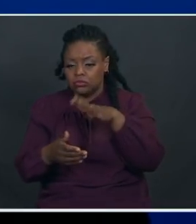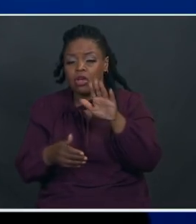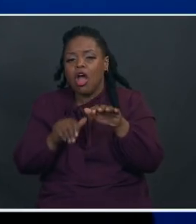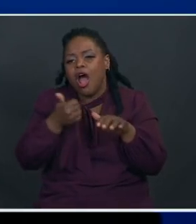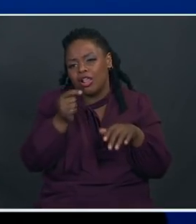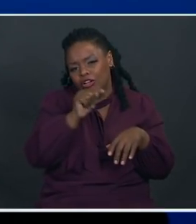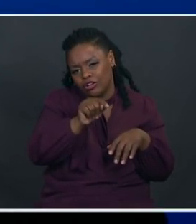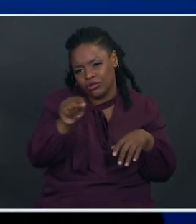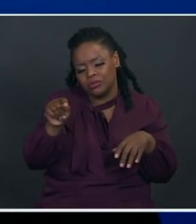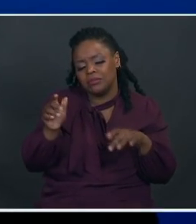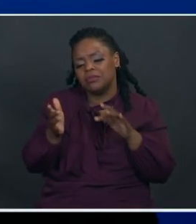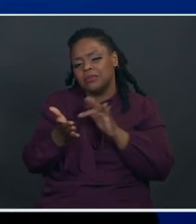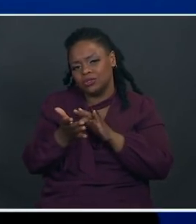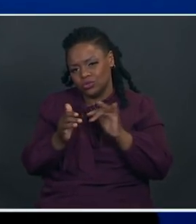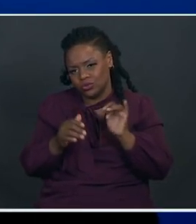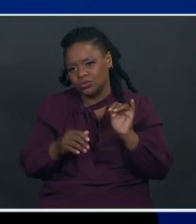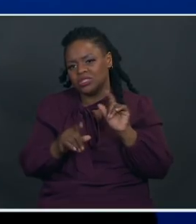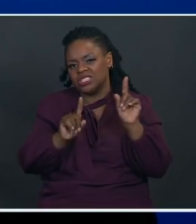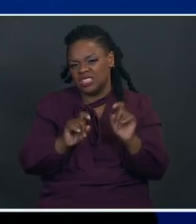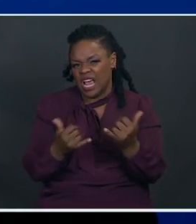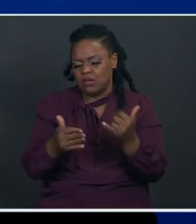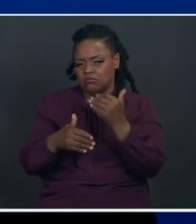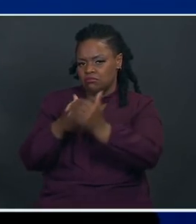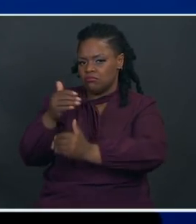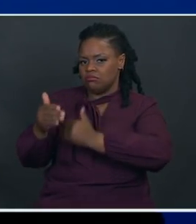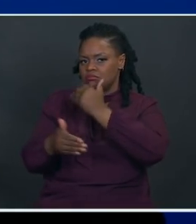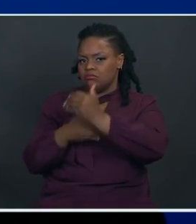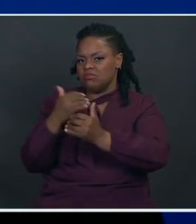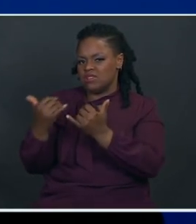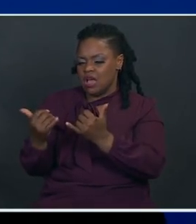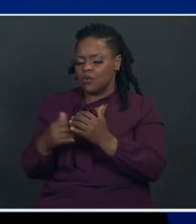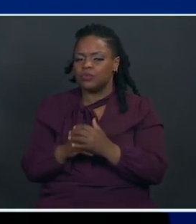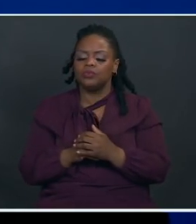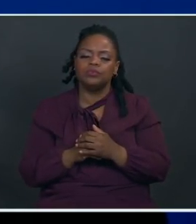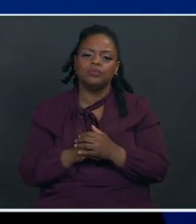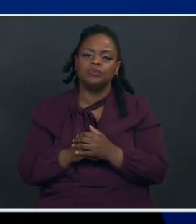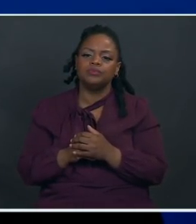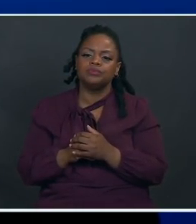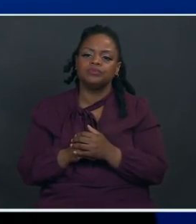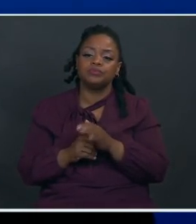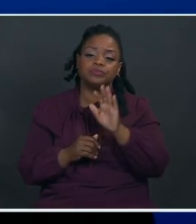One comment about things like monoclonal antibodies and convalescent plasma.